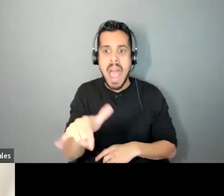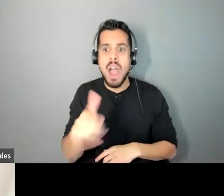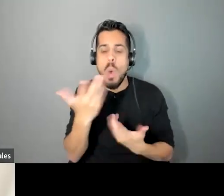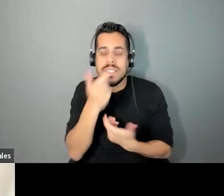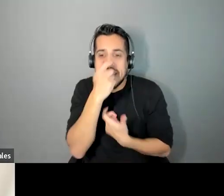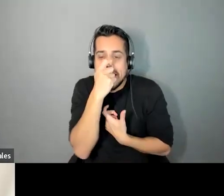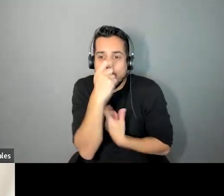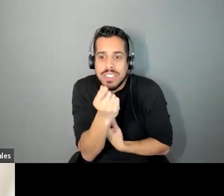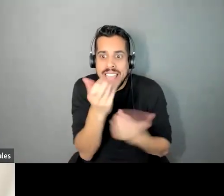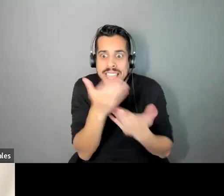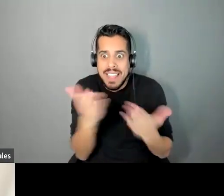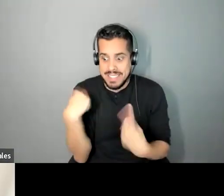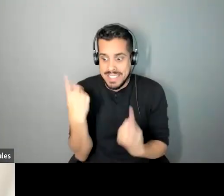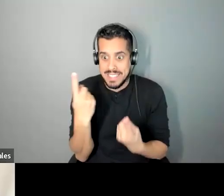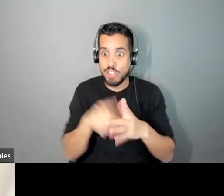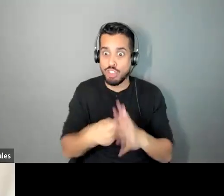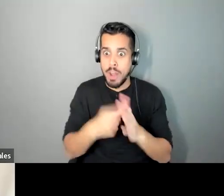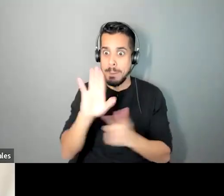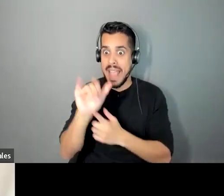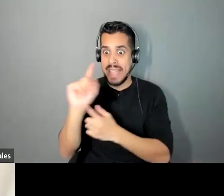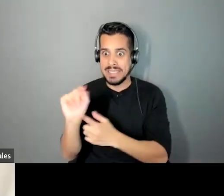um... since I started BIT. Um...